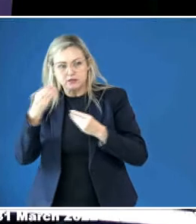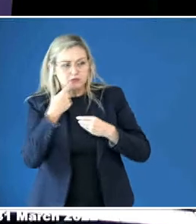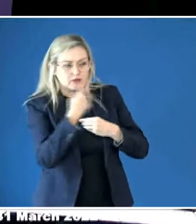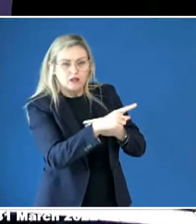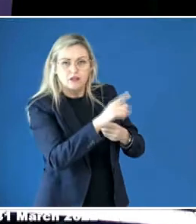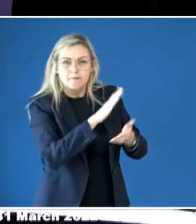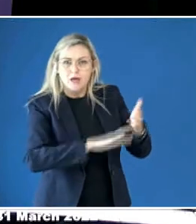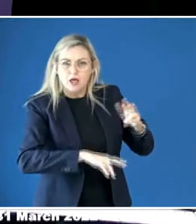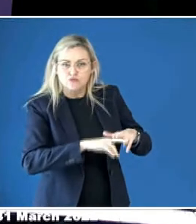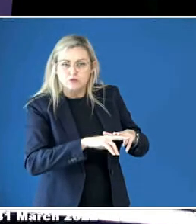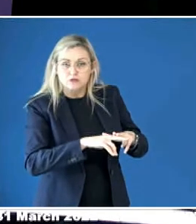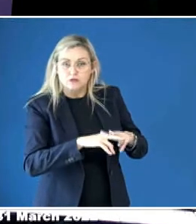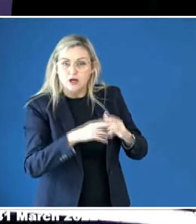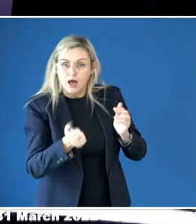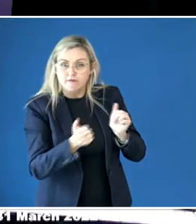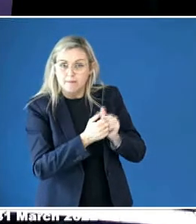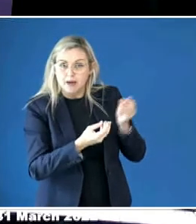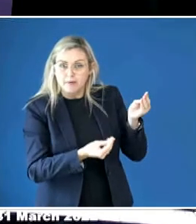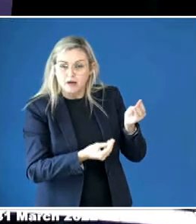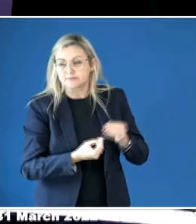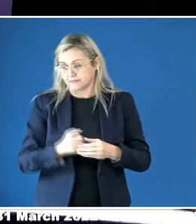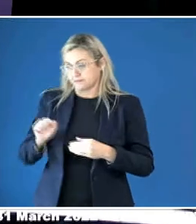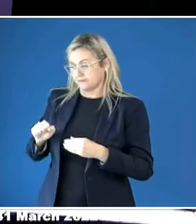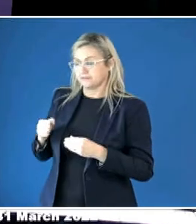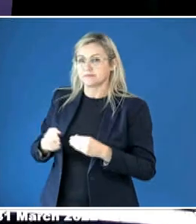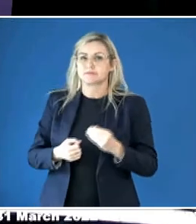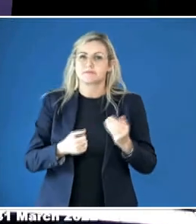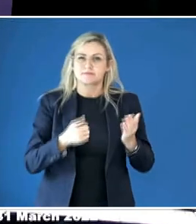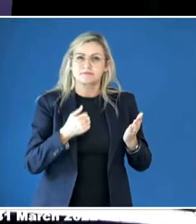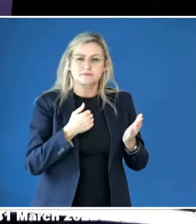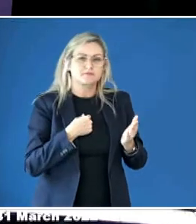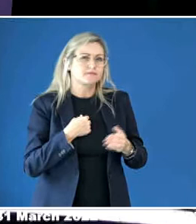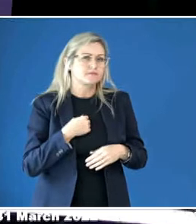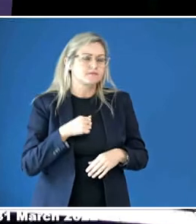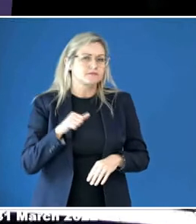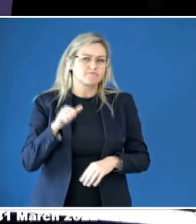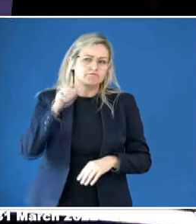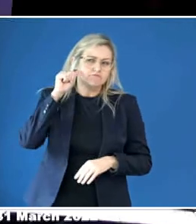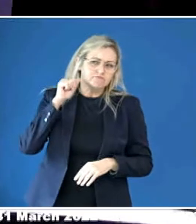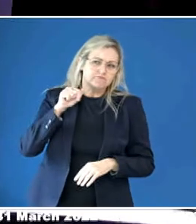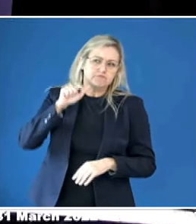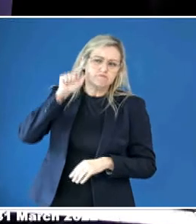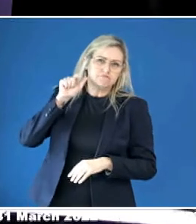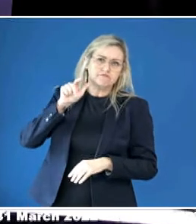We have heard over the last few days about how that people with disability